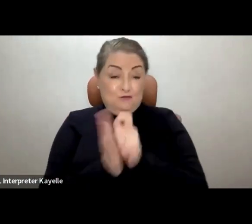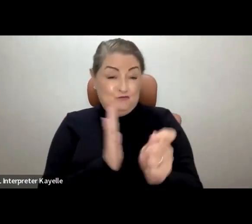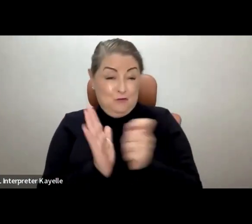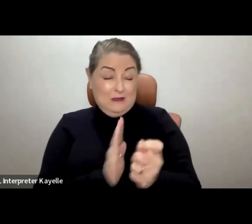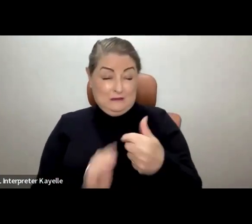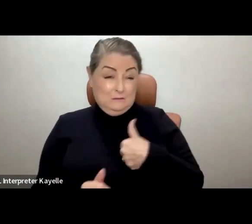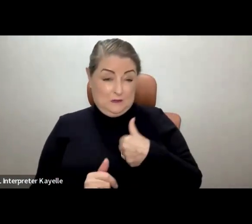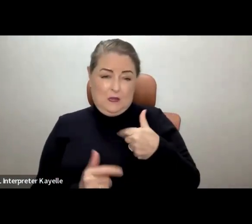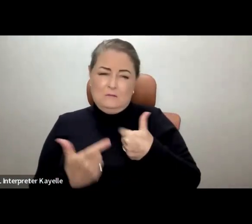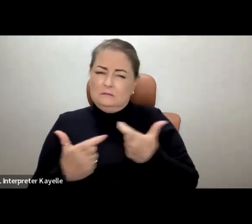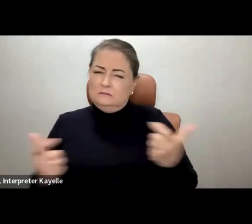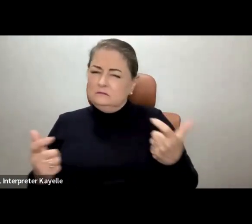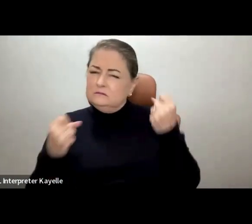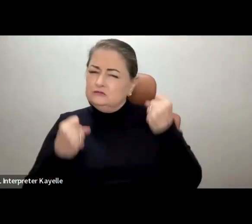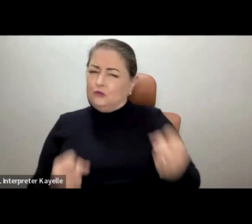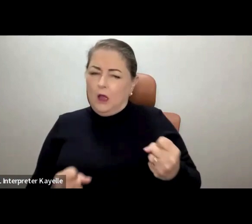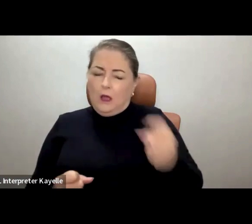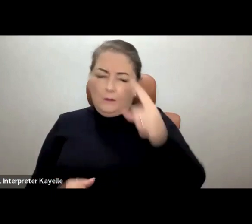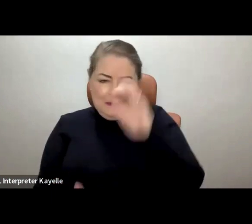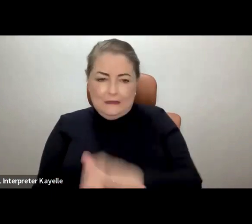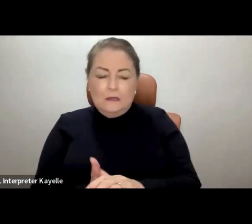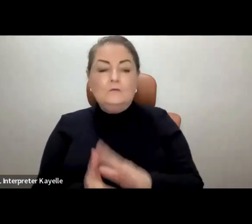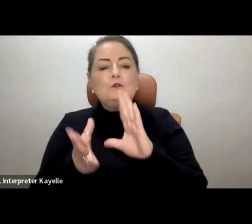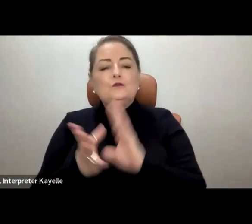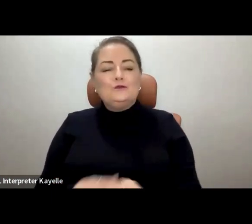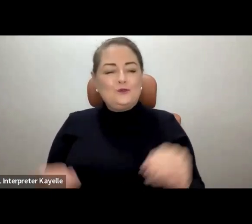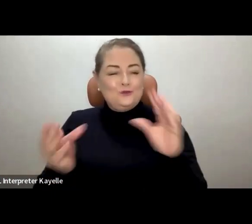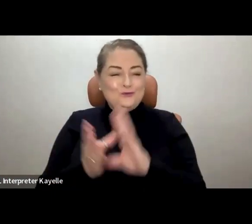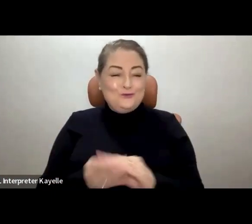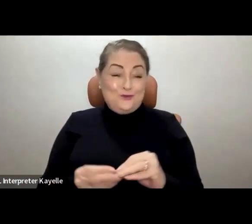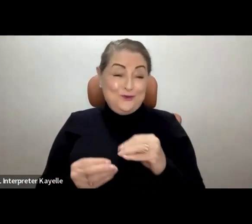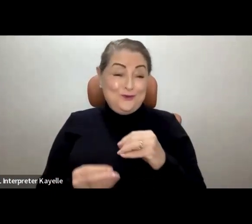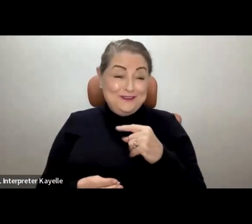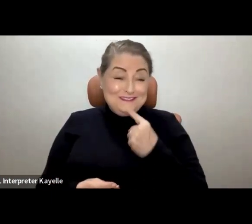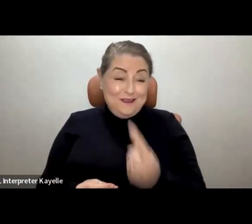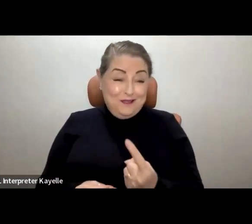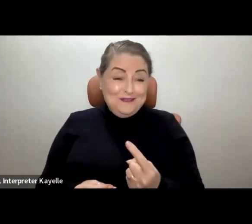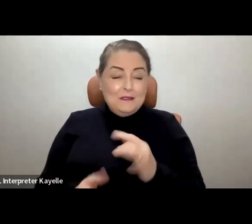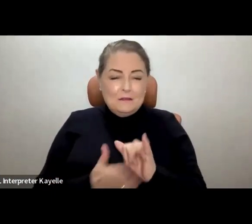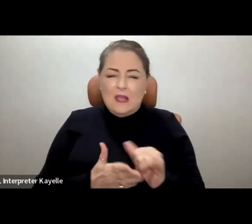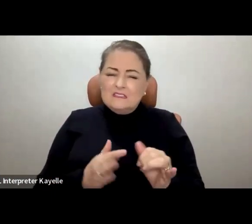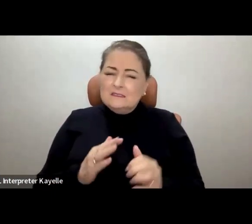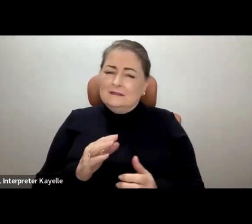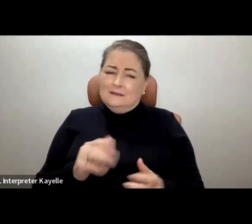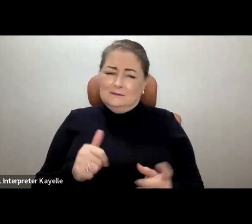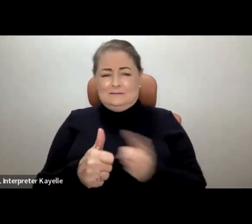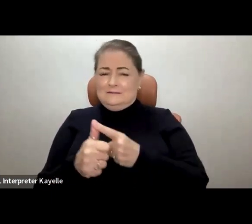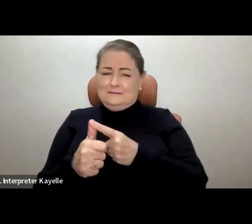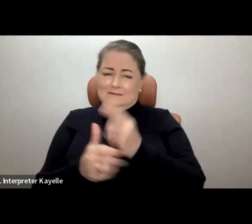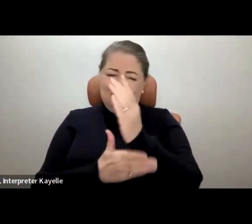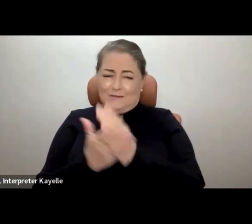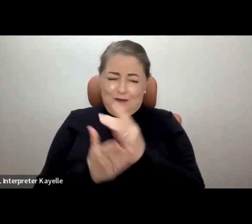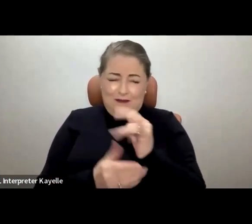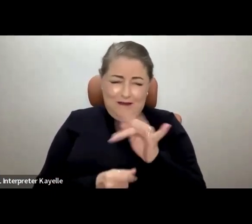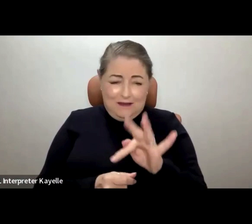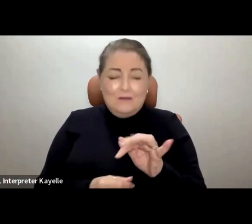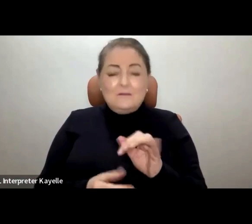believer in storytelling. And I think that's the most important part of filmmaking. And the writers and the directors also